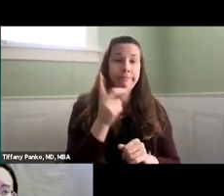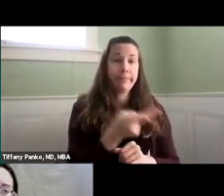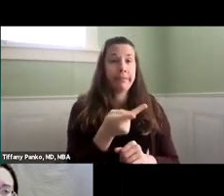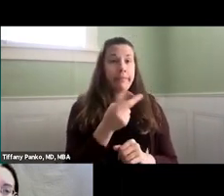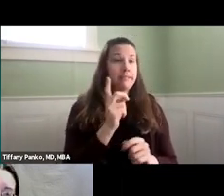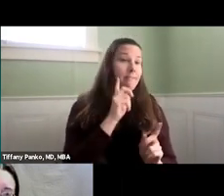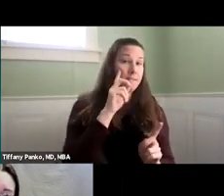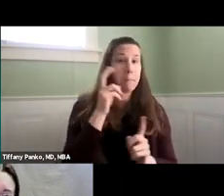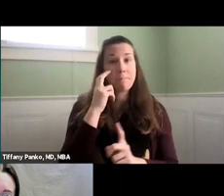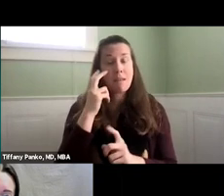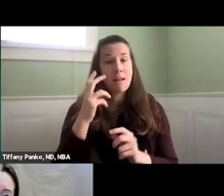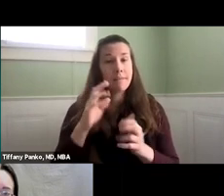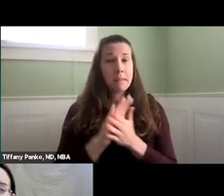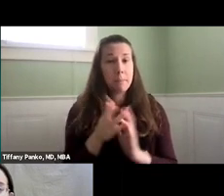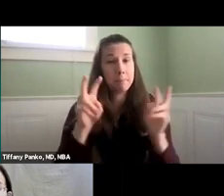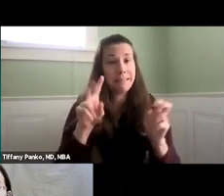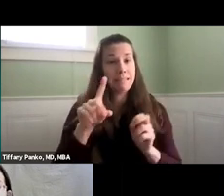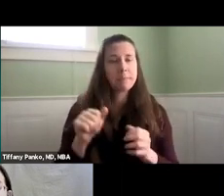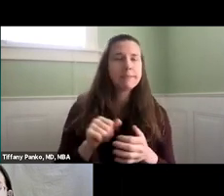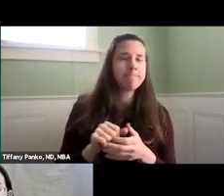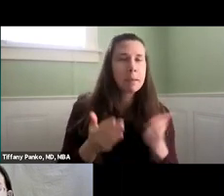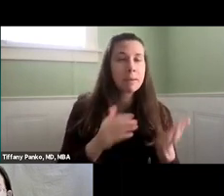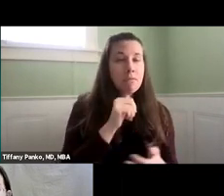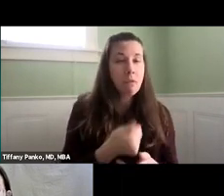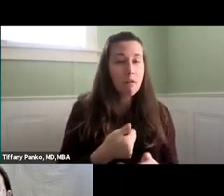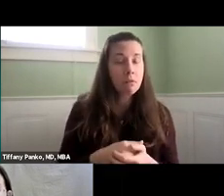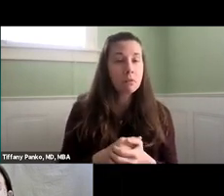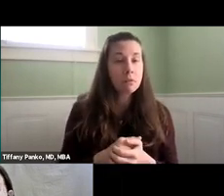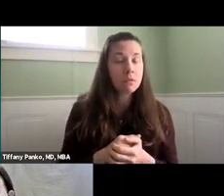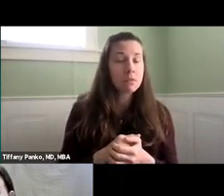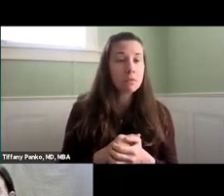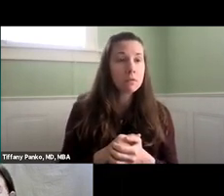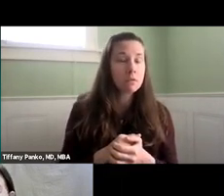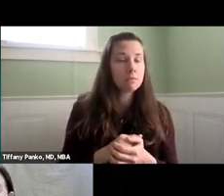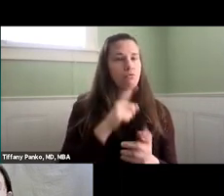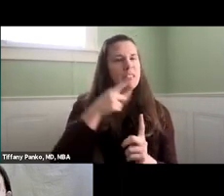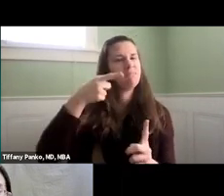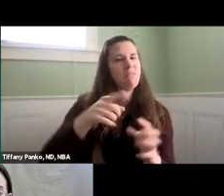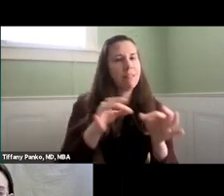to be very thoughtful about that. So a deaf and blind person, the way they navigate the